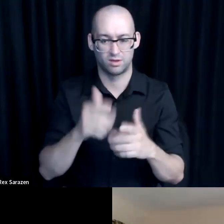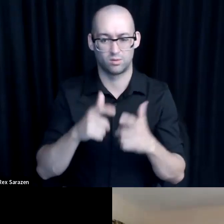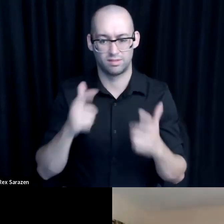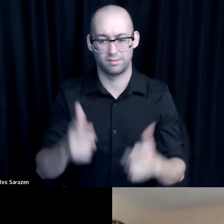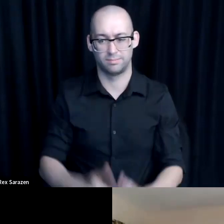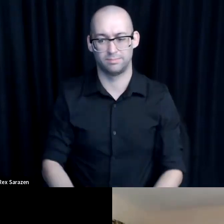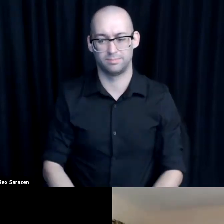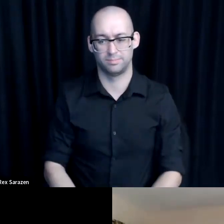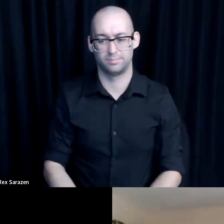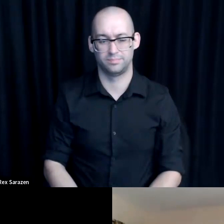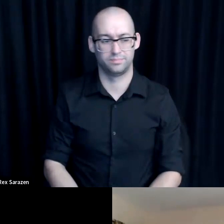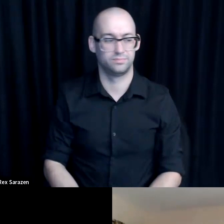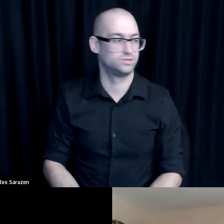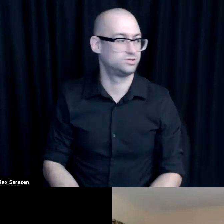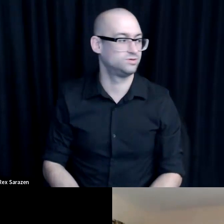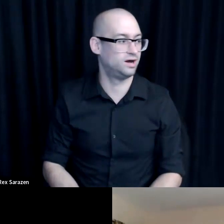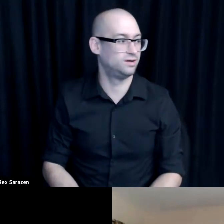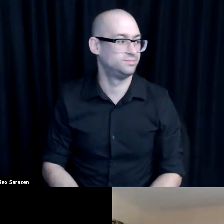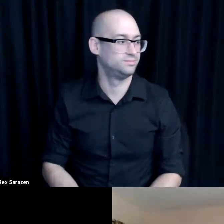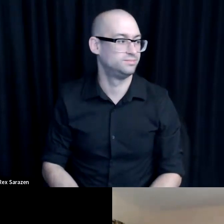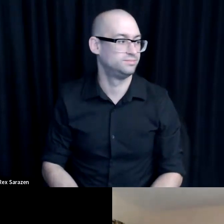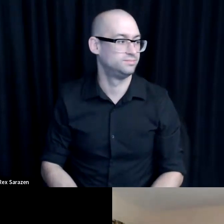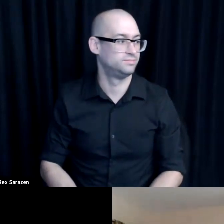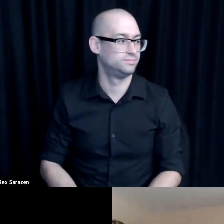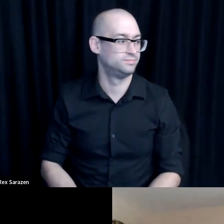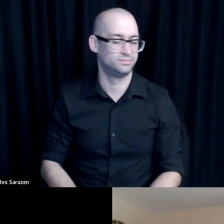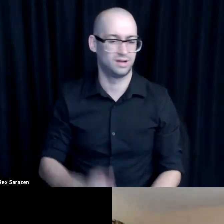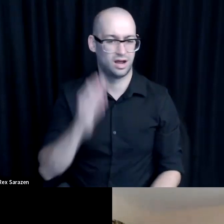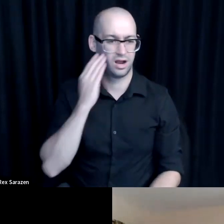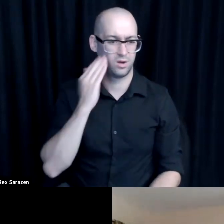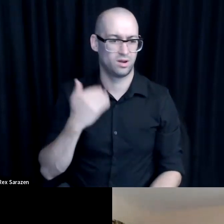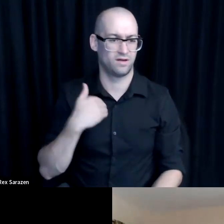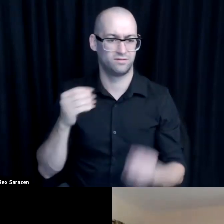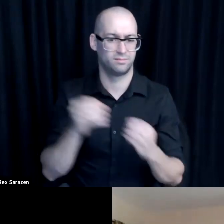I know we've got some more items on the agenda. It looks like